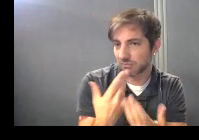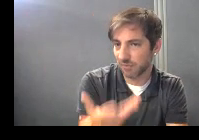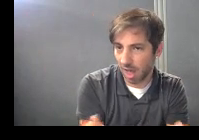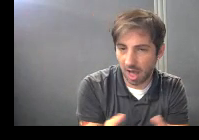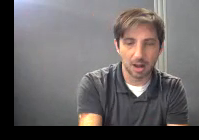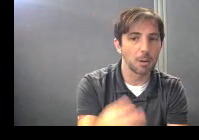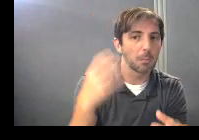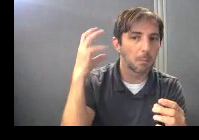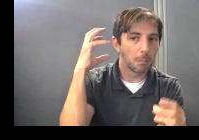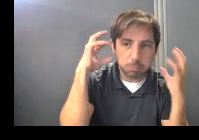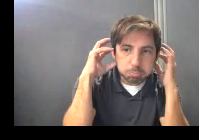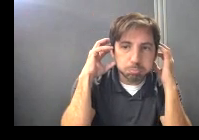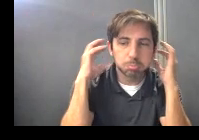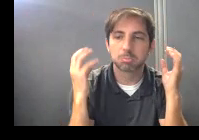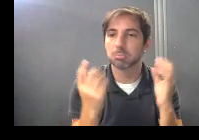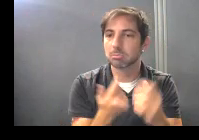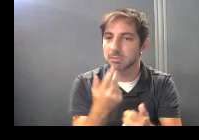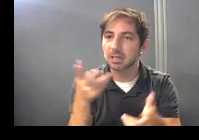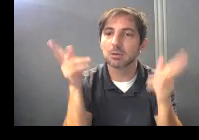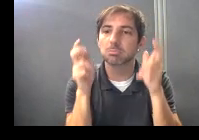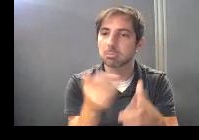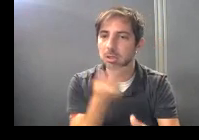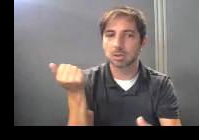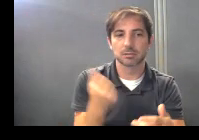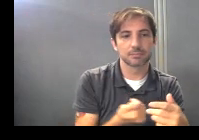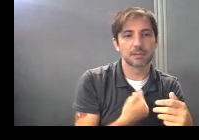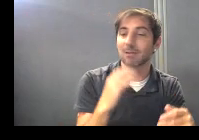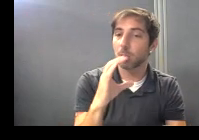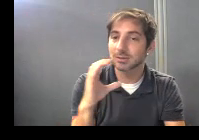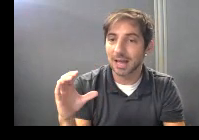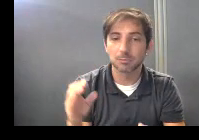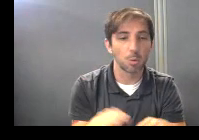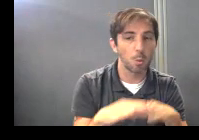AMPLIFICATION. WE HAVE CAPTIONING, OPEN OR CLOSED.